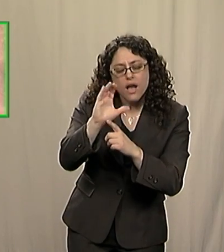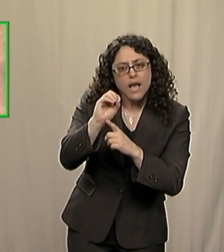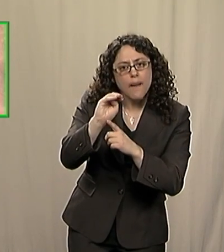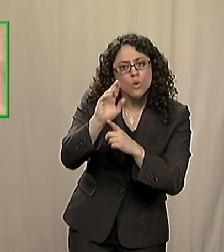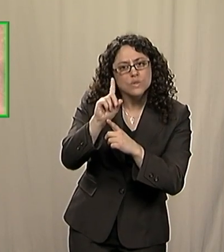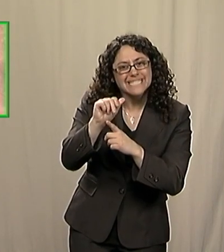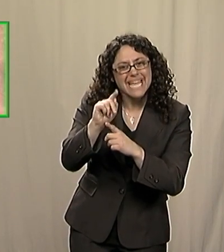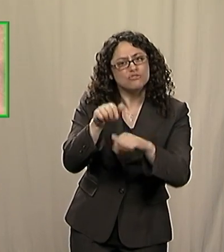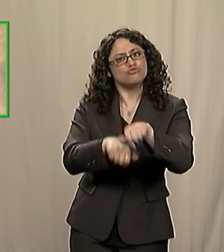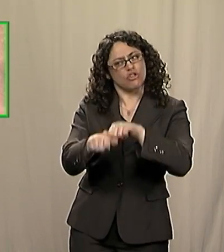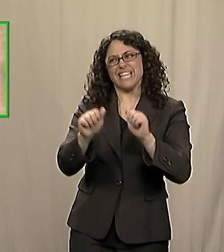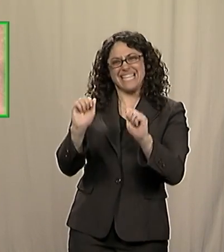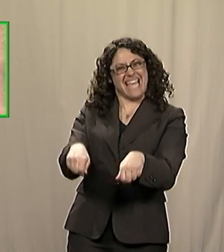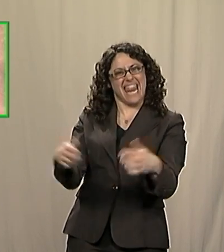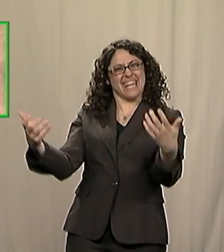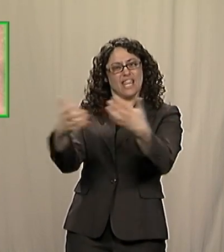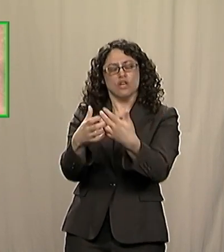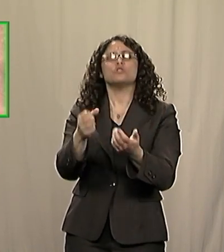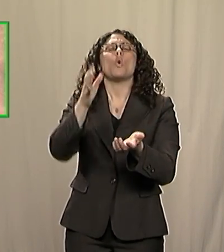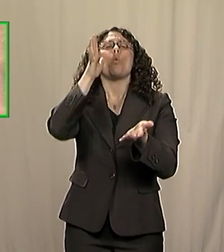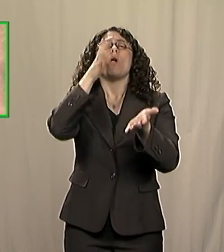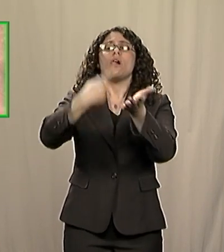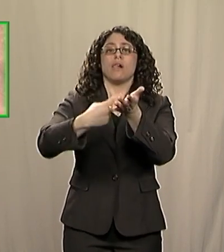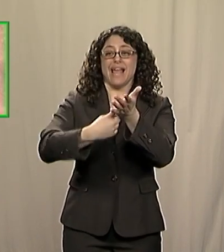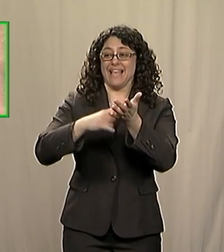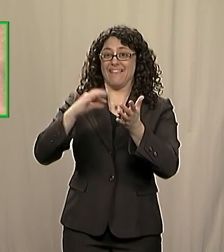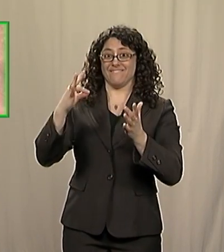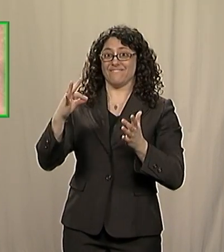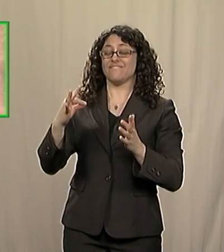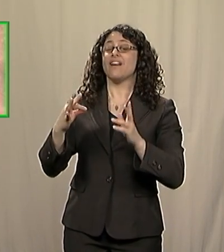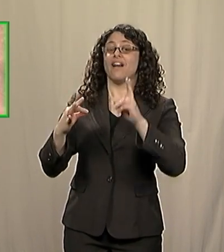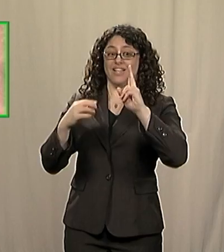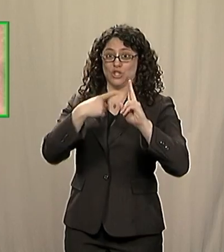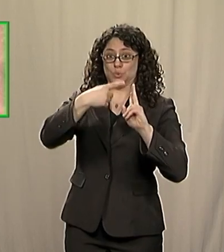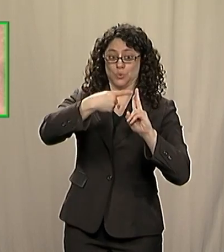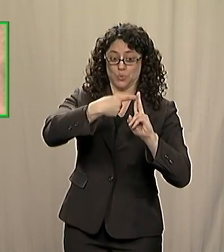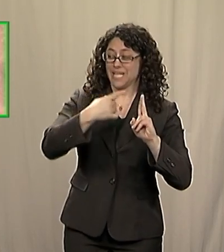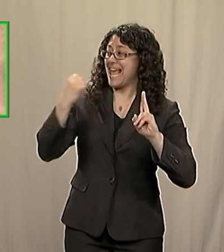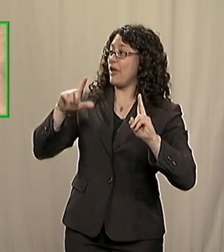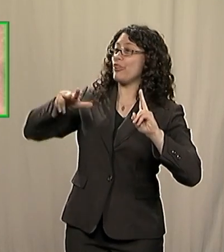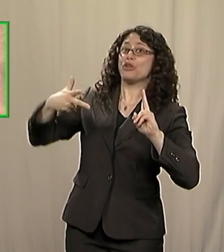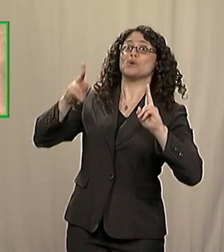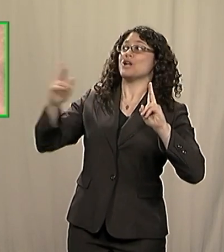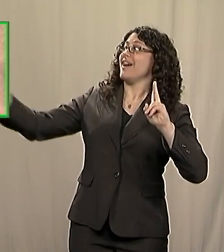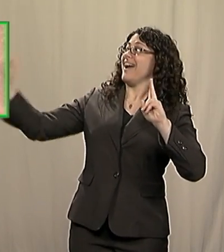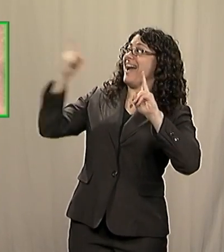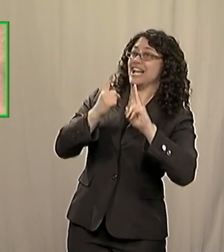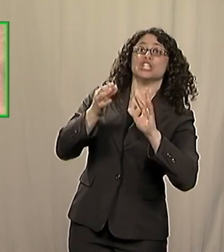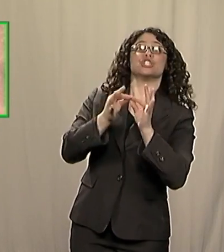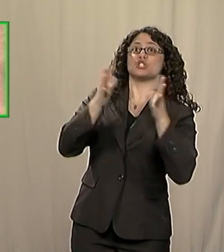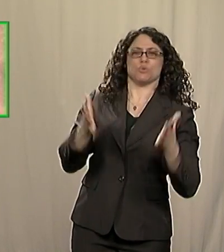So let's look at now an interaction and let's talk about what happens when that third person, that participant is an interpreter.